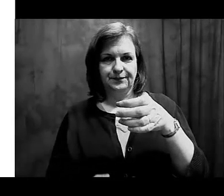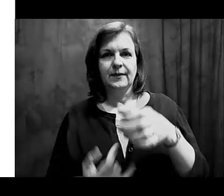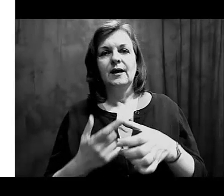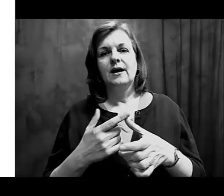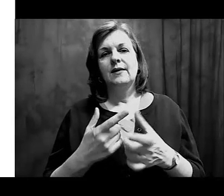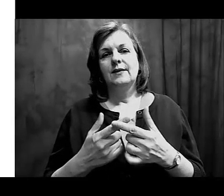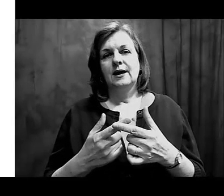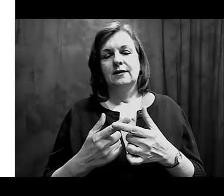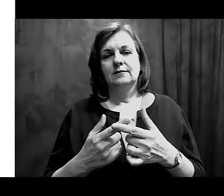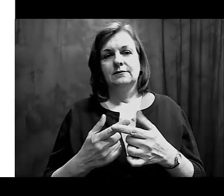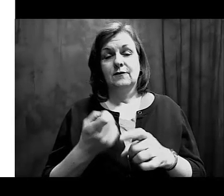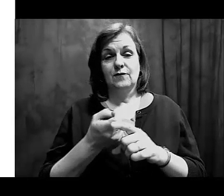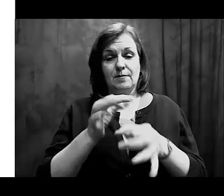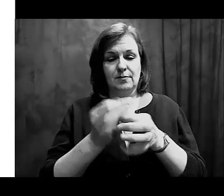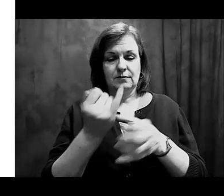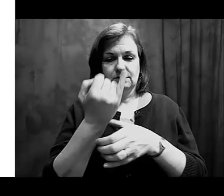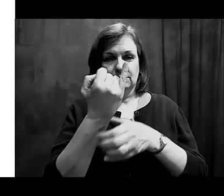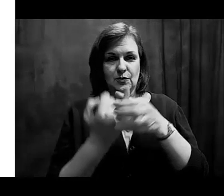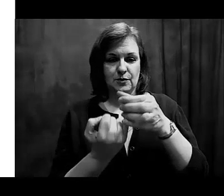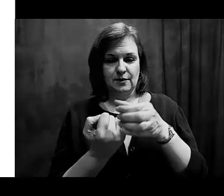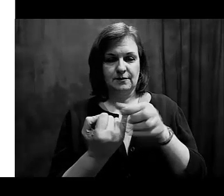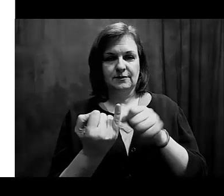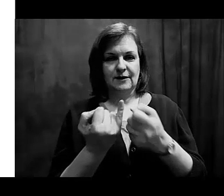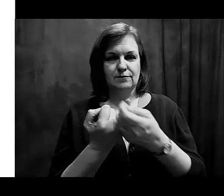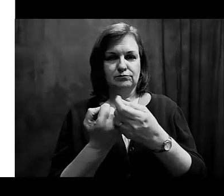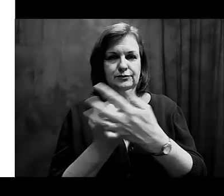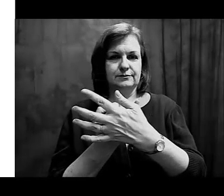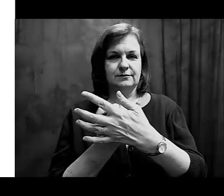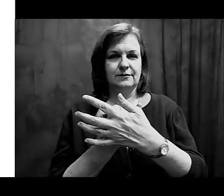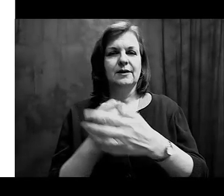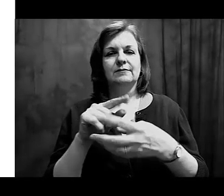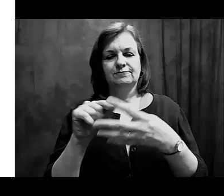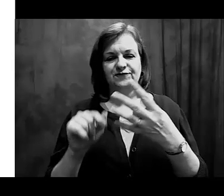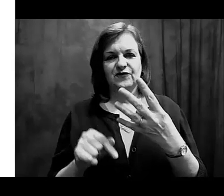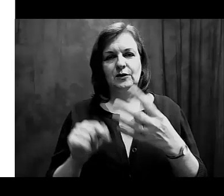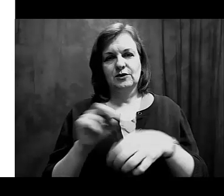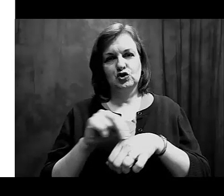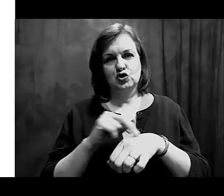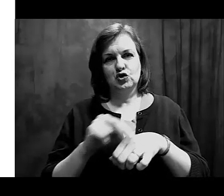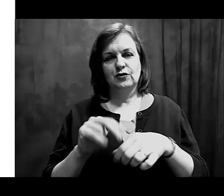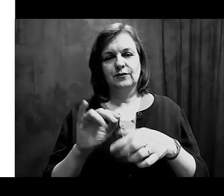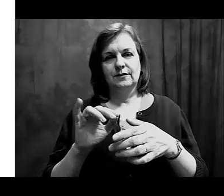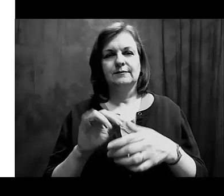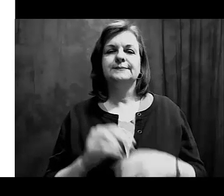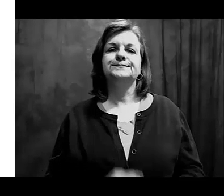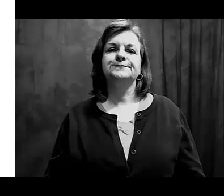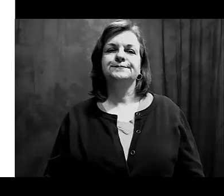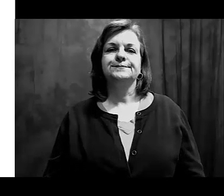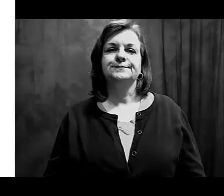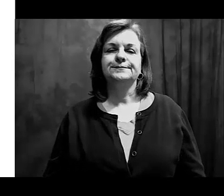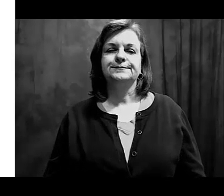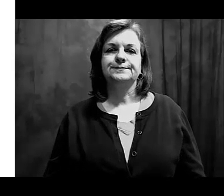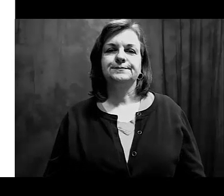and off it comes all of those peripheral spinal nerves that we talked about before